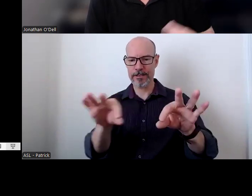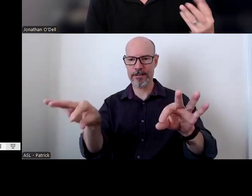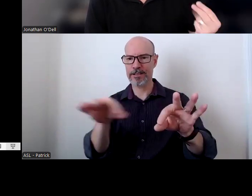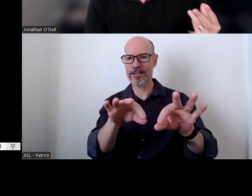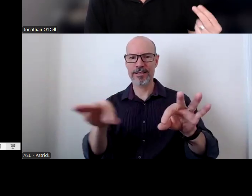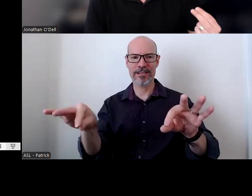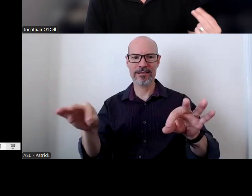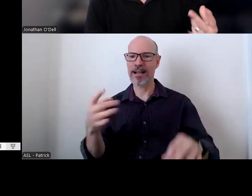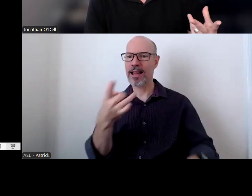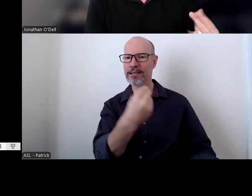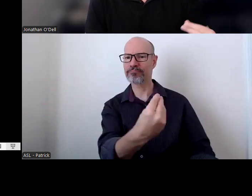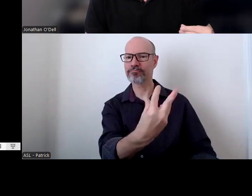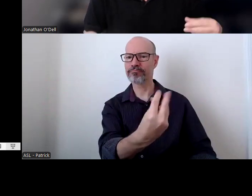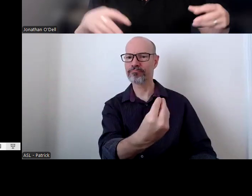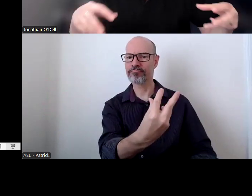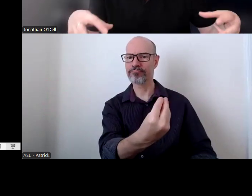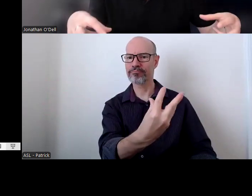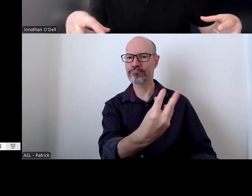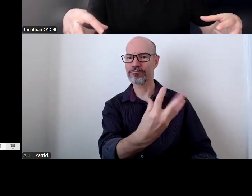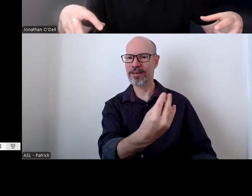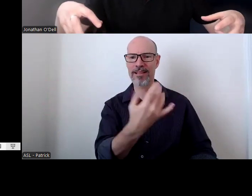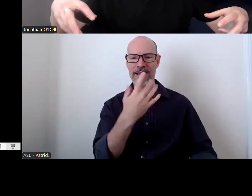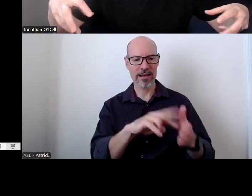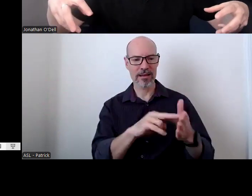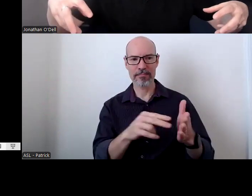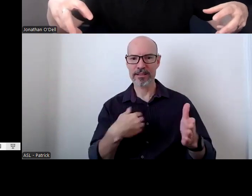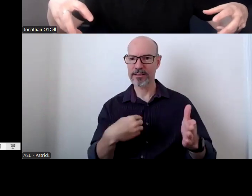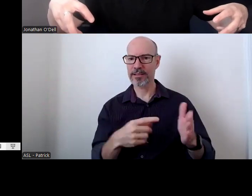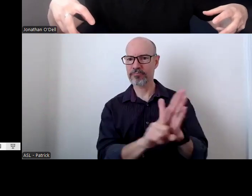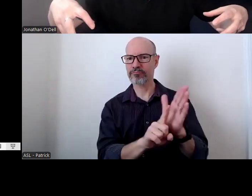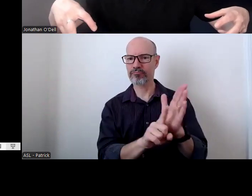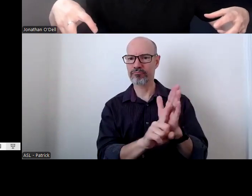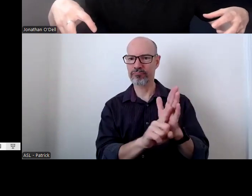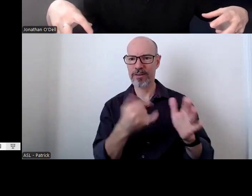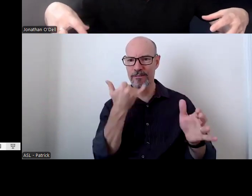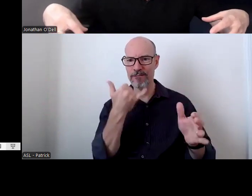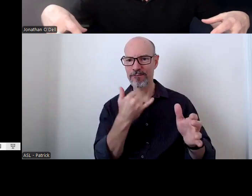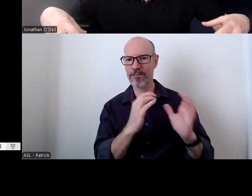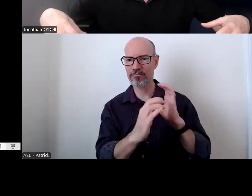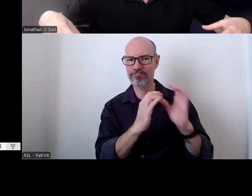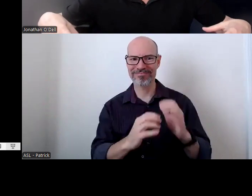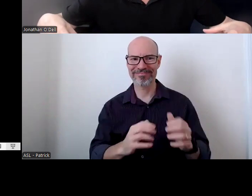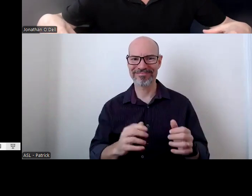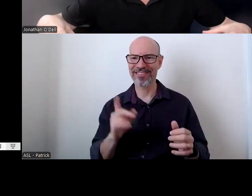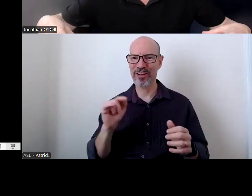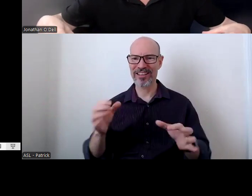with an LED supply, that signifies an incoming phone call. On the top it has what appears